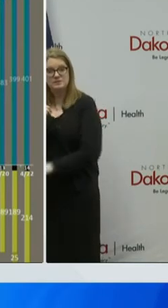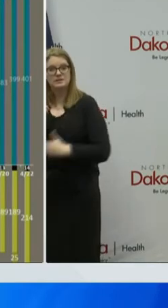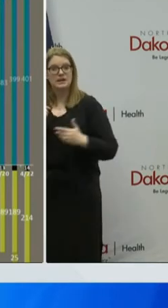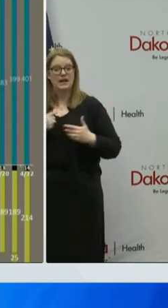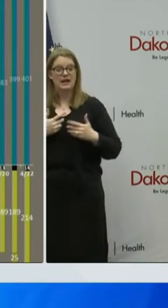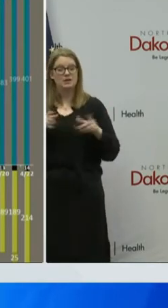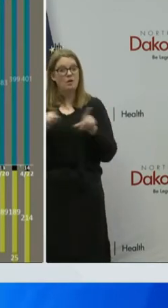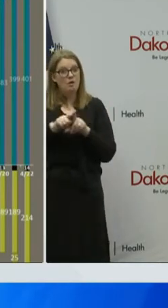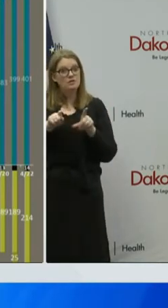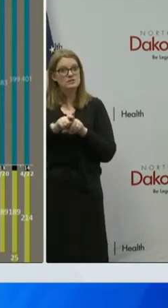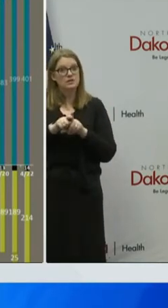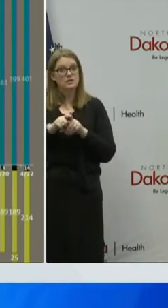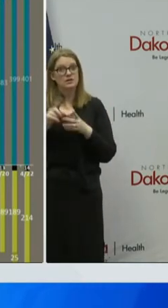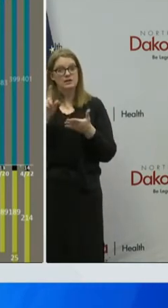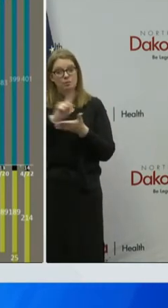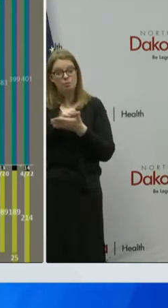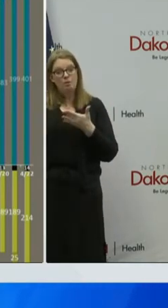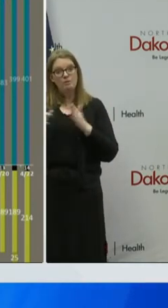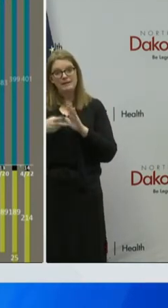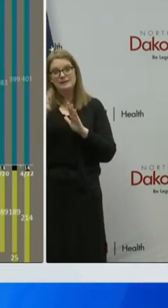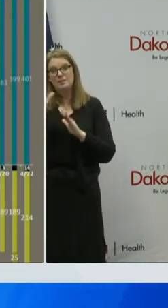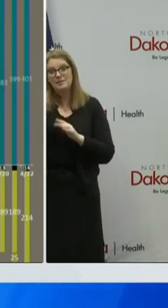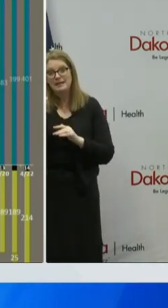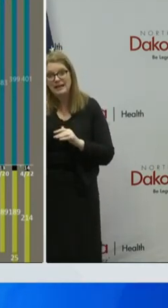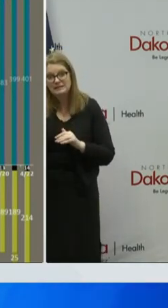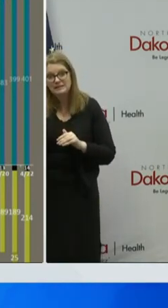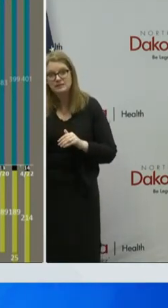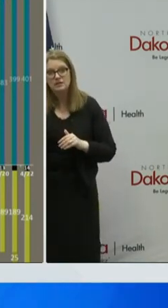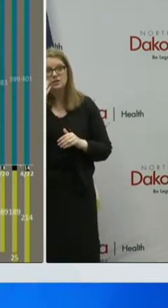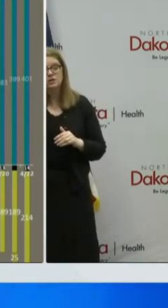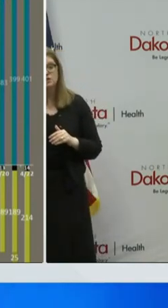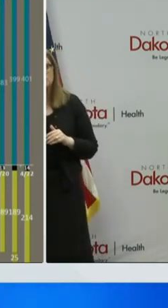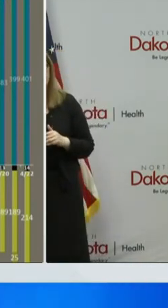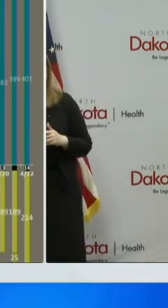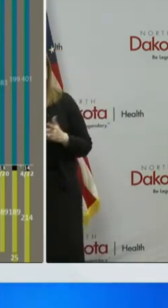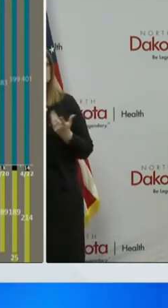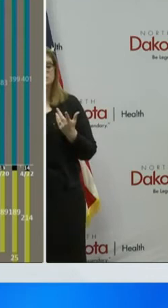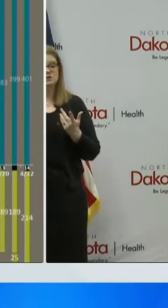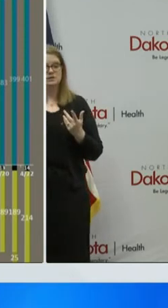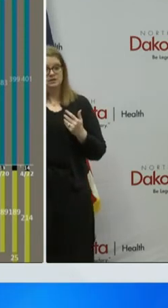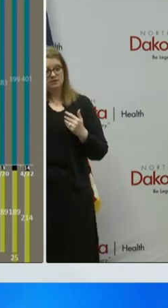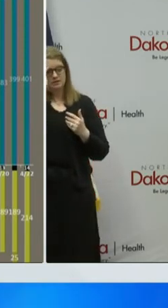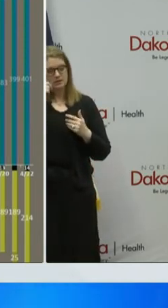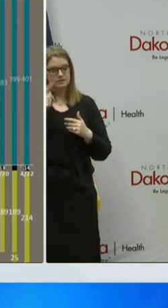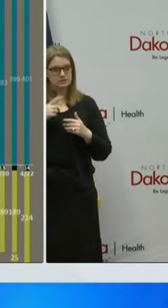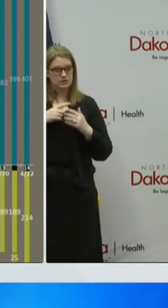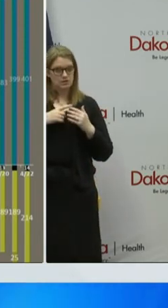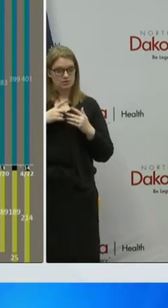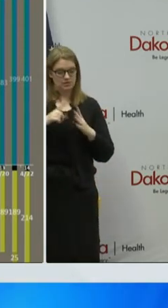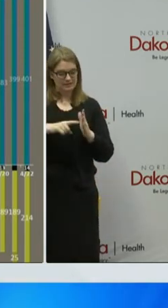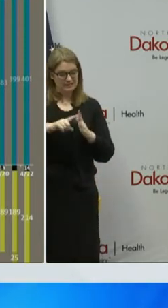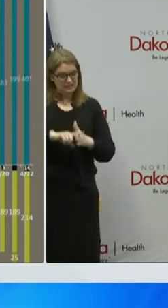HOSPITALIZATIONS, AND THE FACT THAT WE'VE DOUBLED THE NUMBER OF